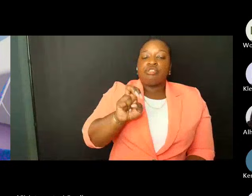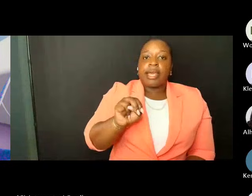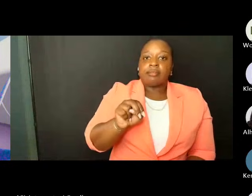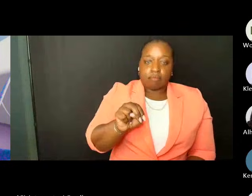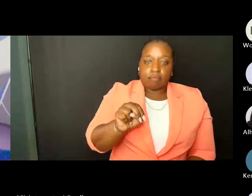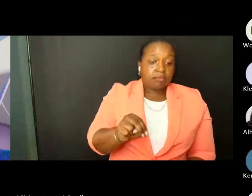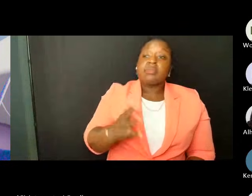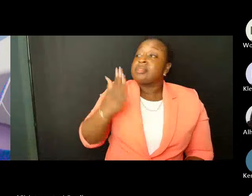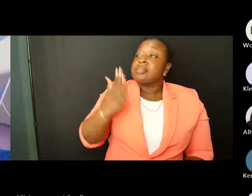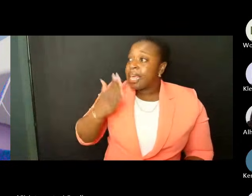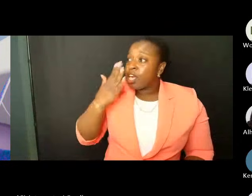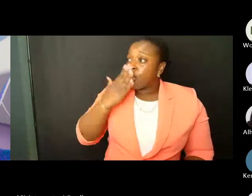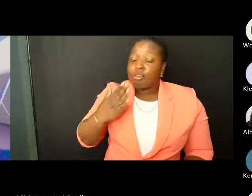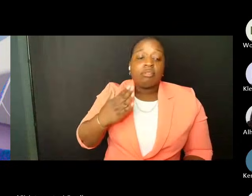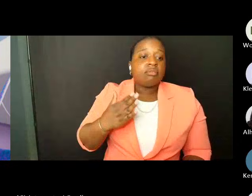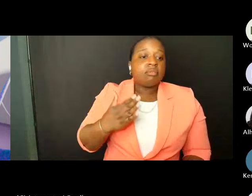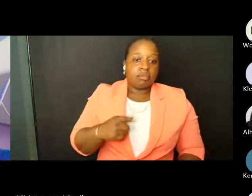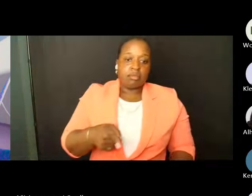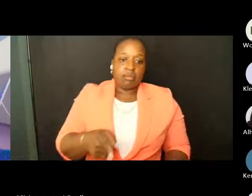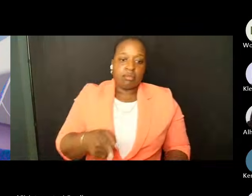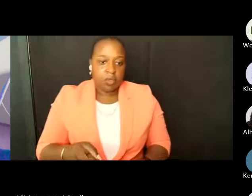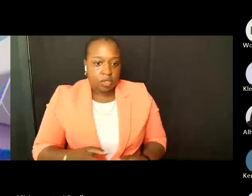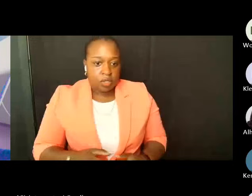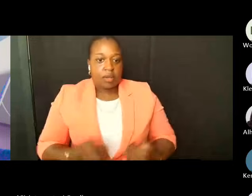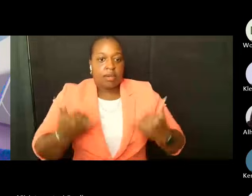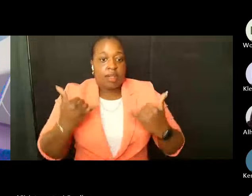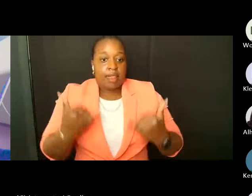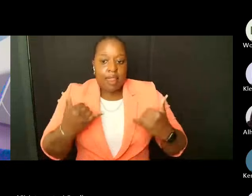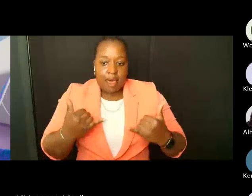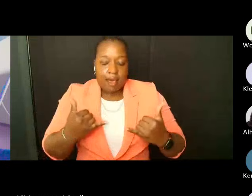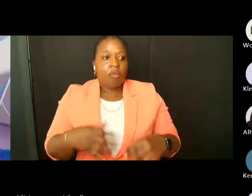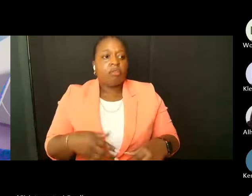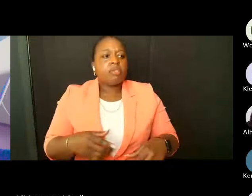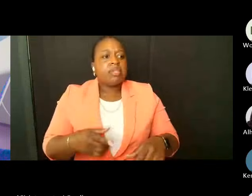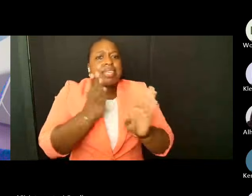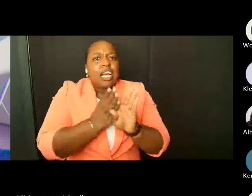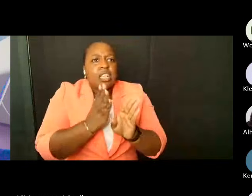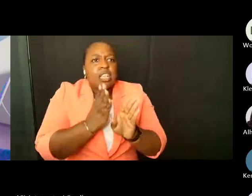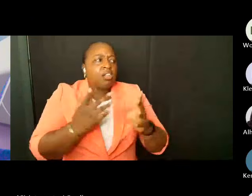question. Given the significant psychological implications of living with sickle cell,